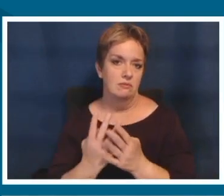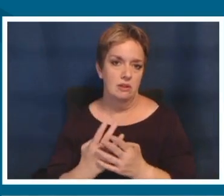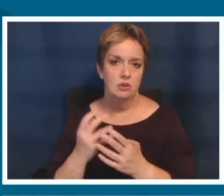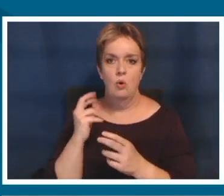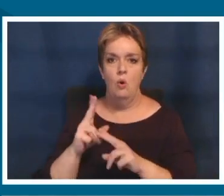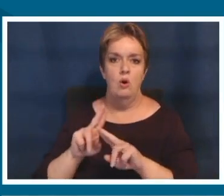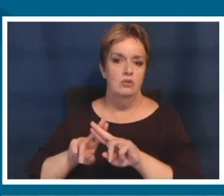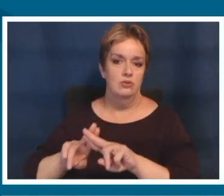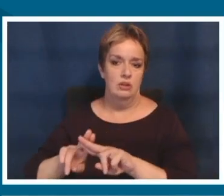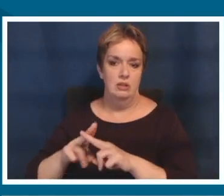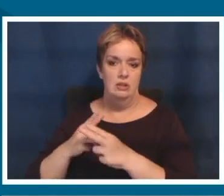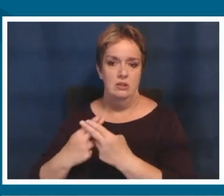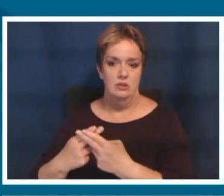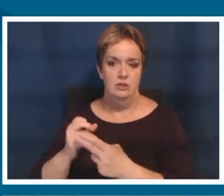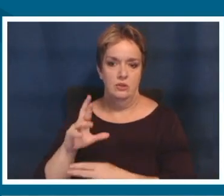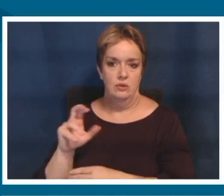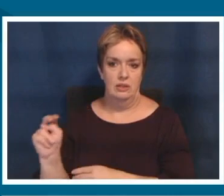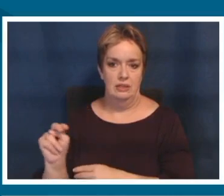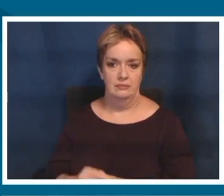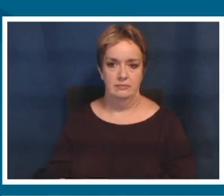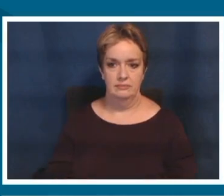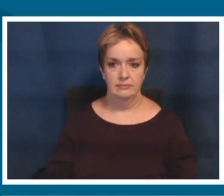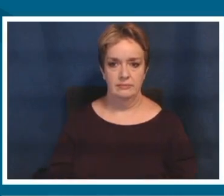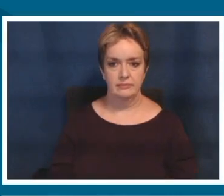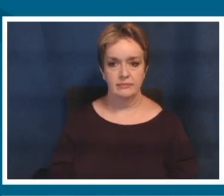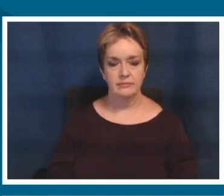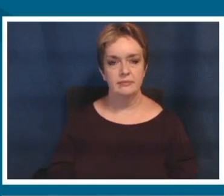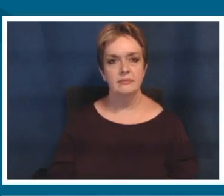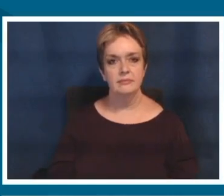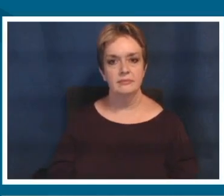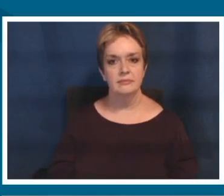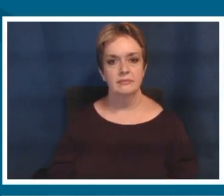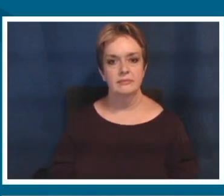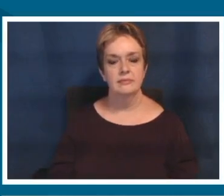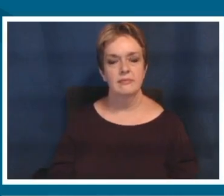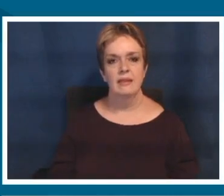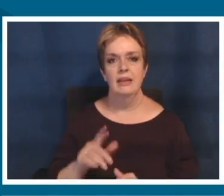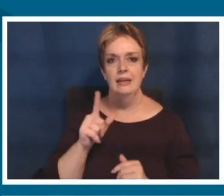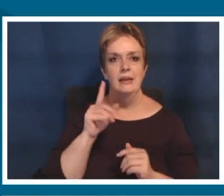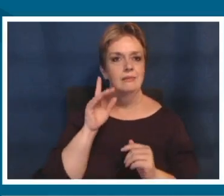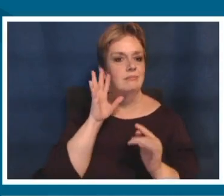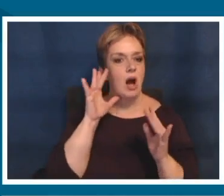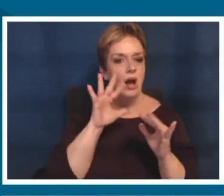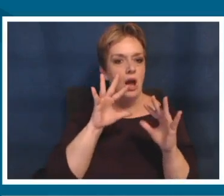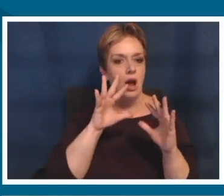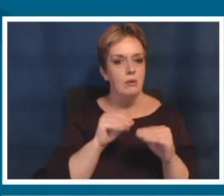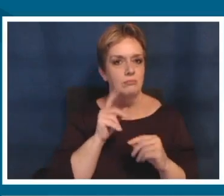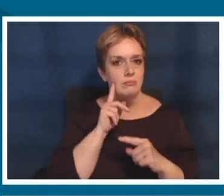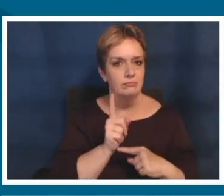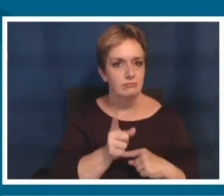reviewing anything before it gets posted and we did have that process in place